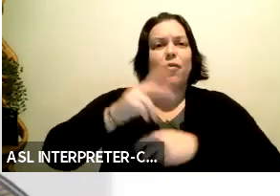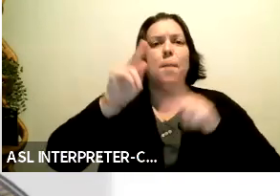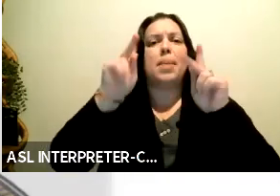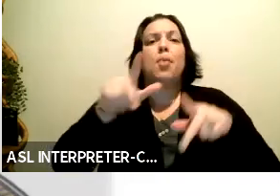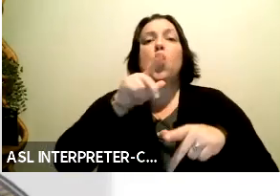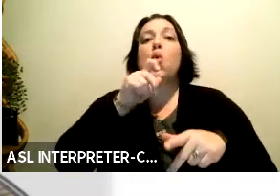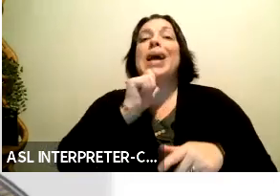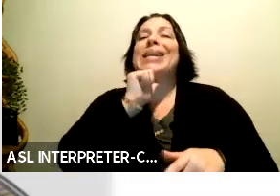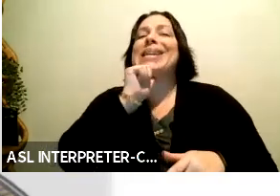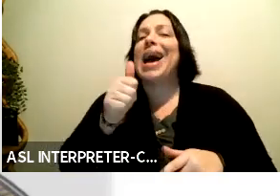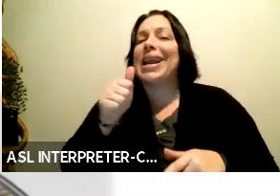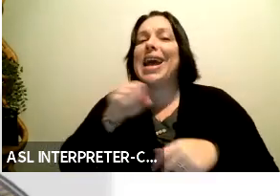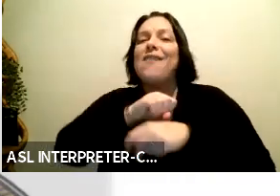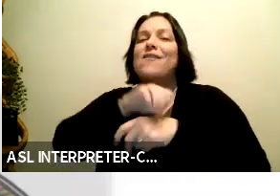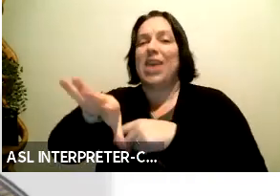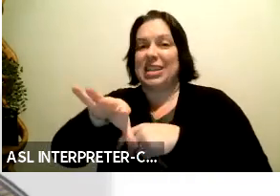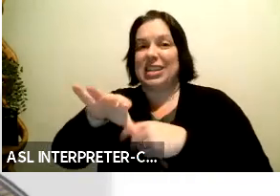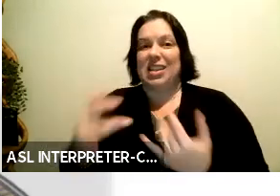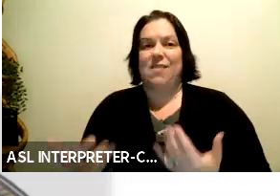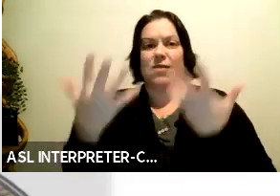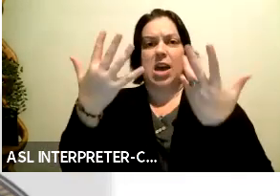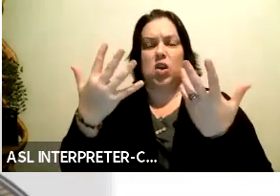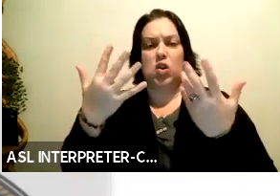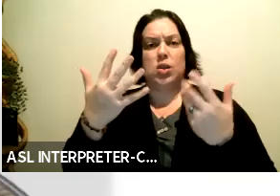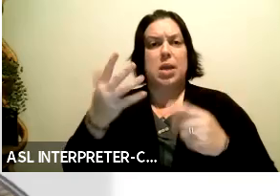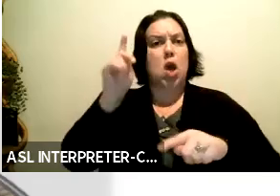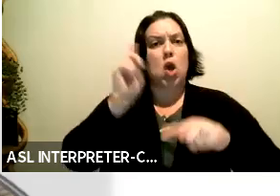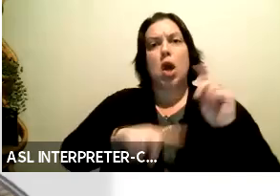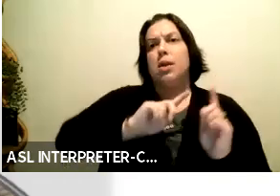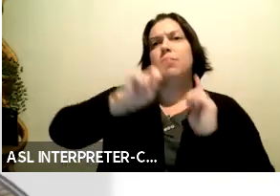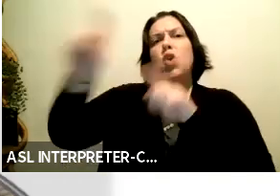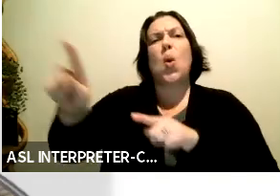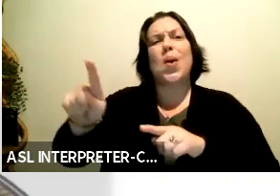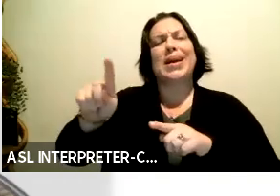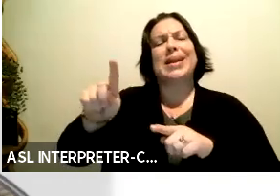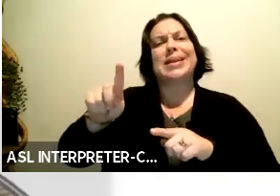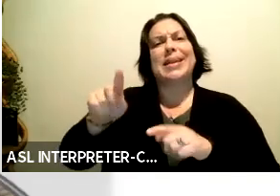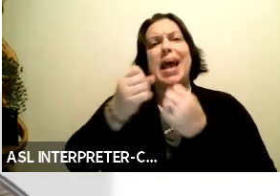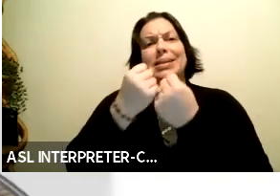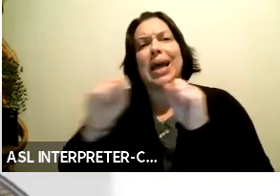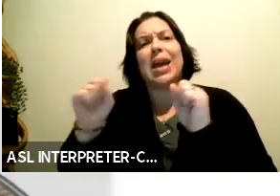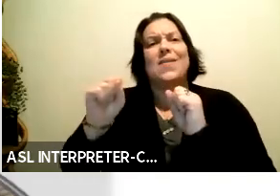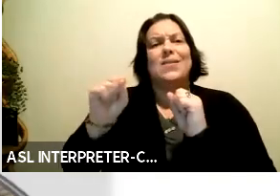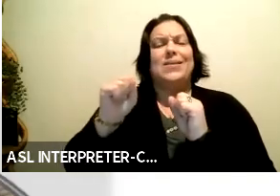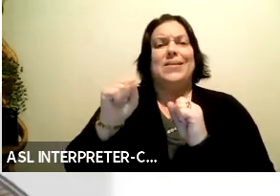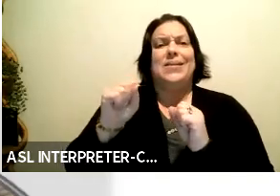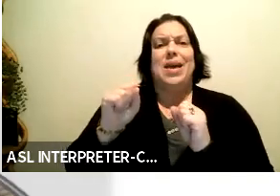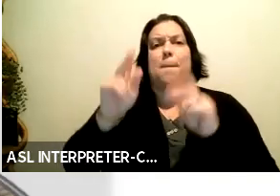by the fire to go and respond and evacuate those who were living in that area to evacuate them out